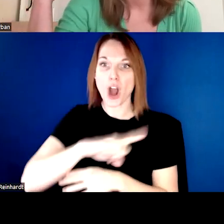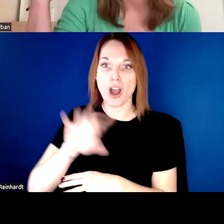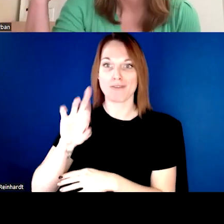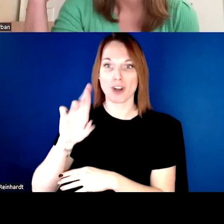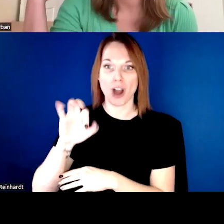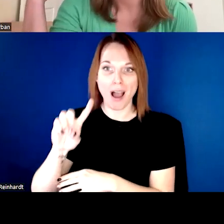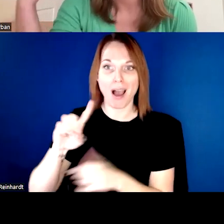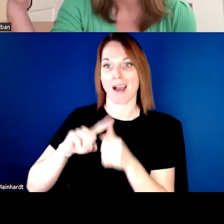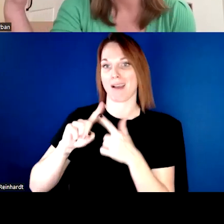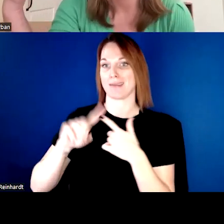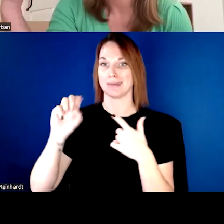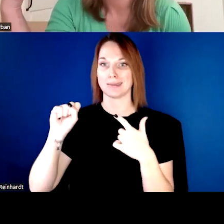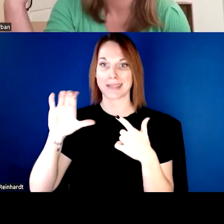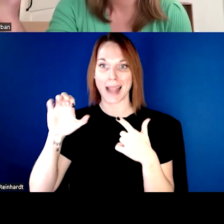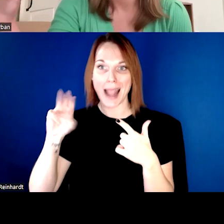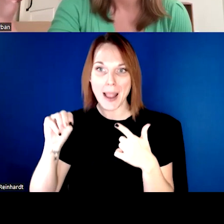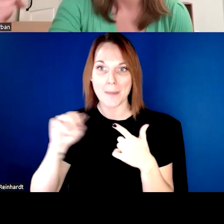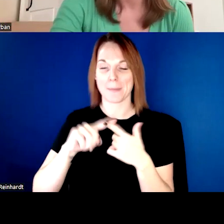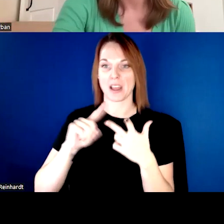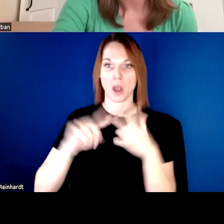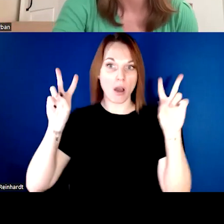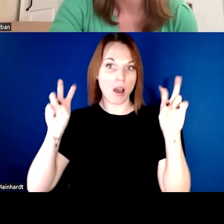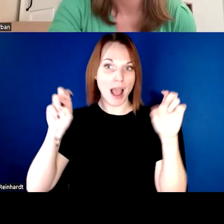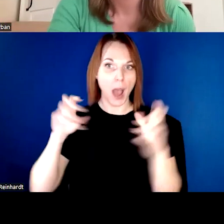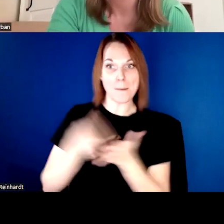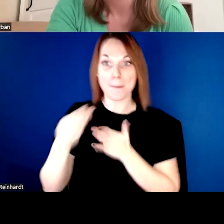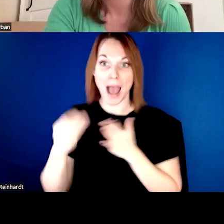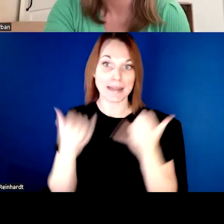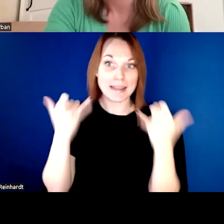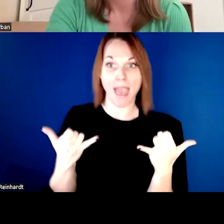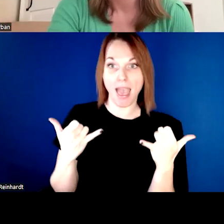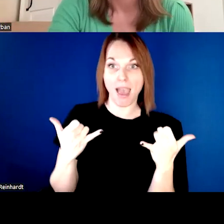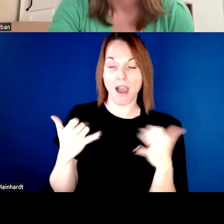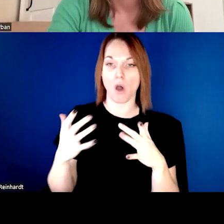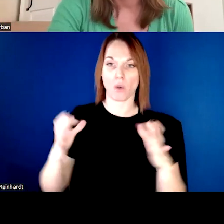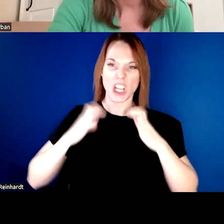you know, the, by this Now consumer mentality that we see with all the apps these days;